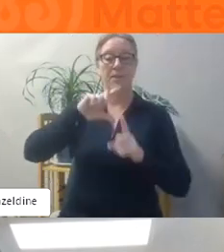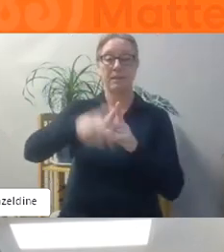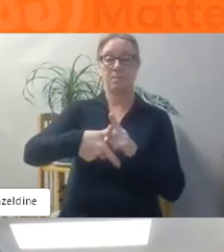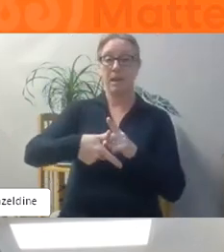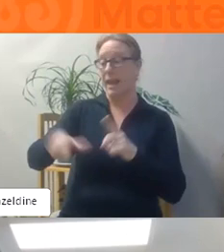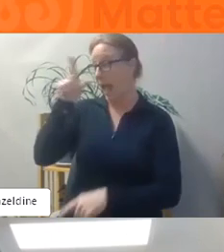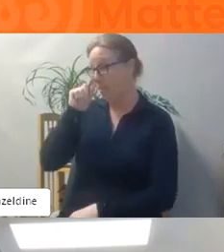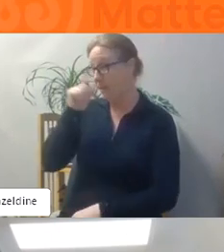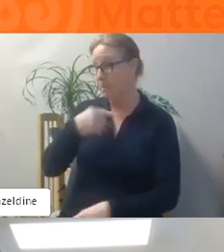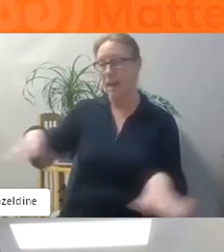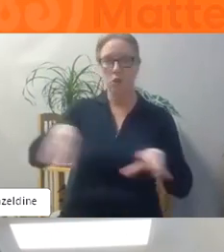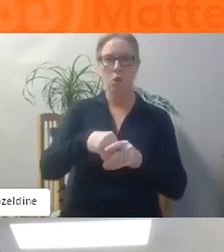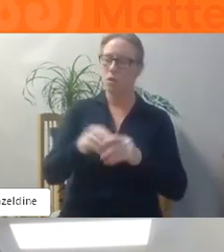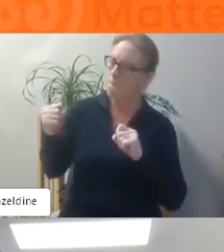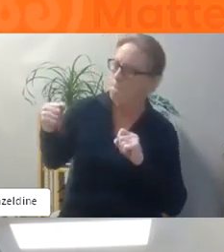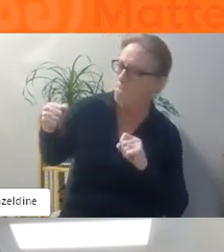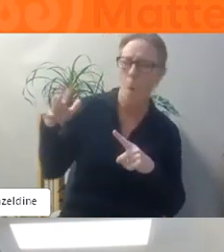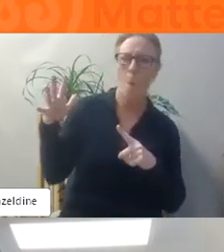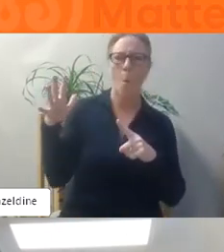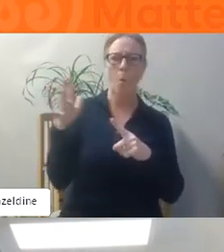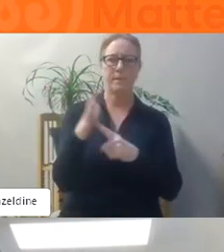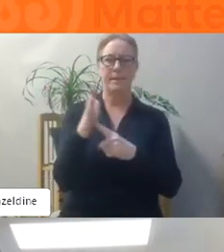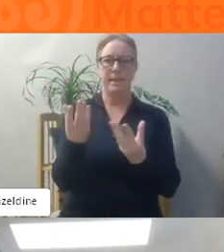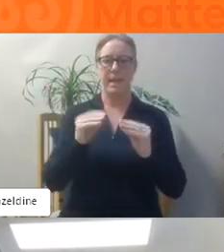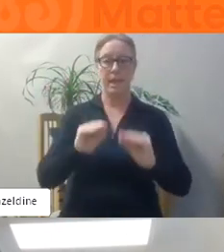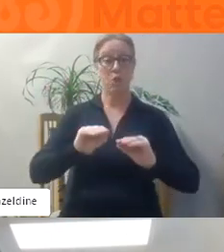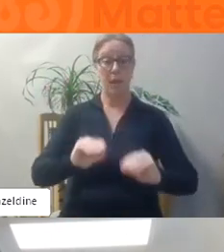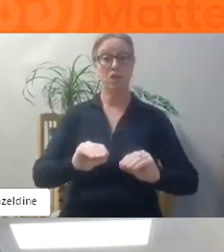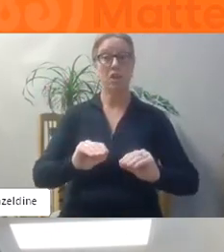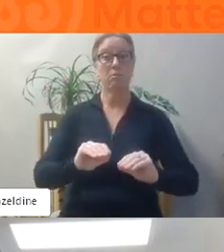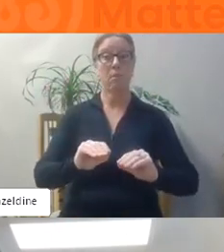is of critical importance and education does have a pivotal role. More